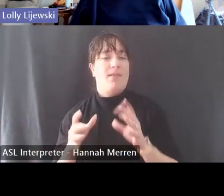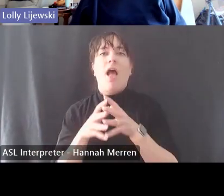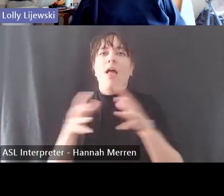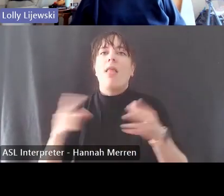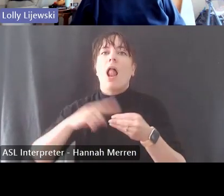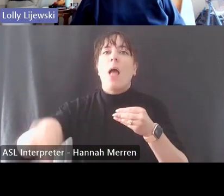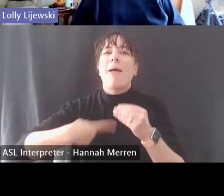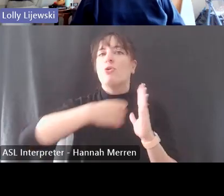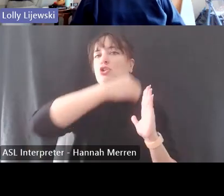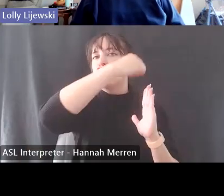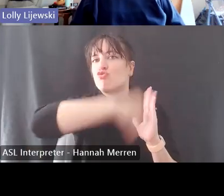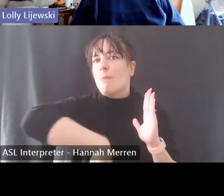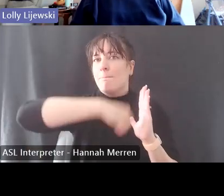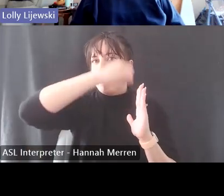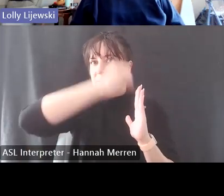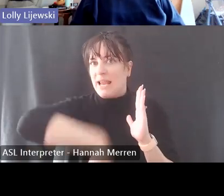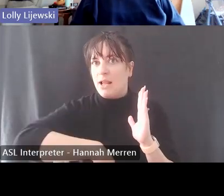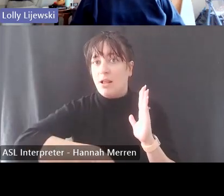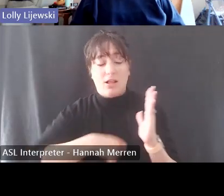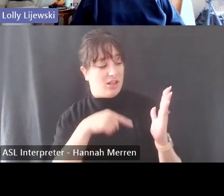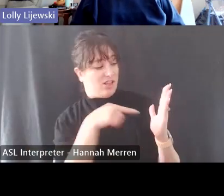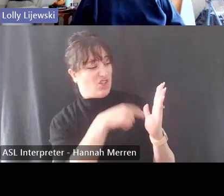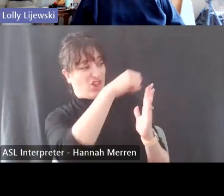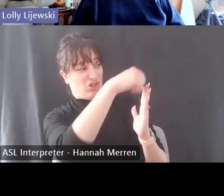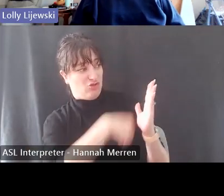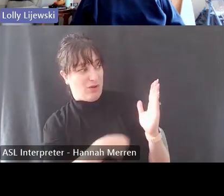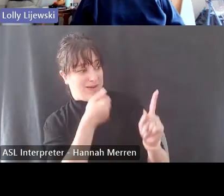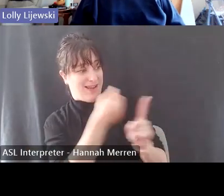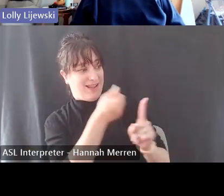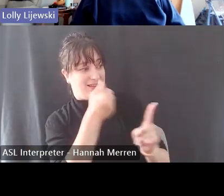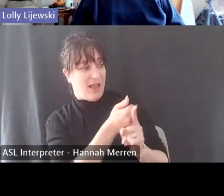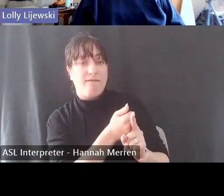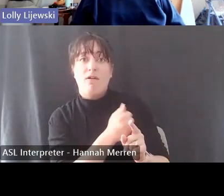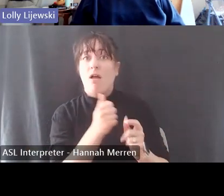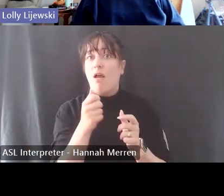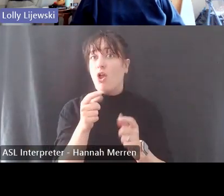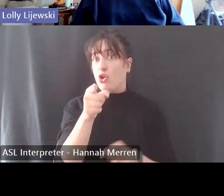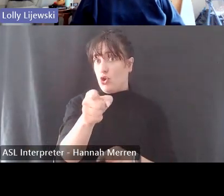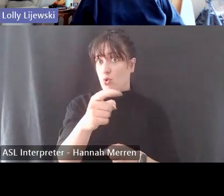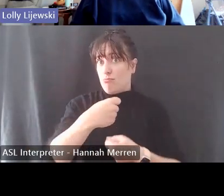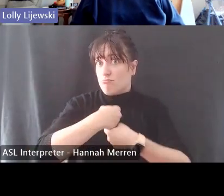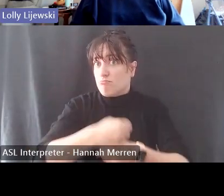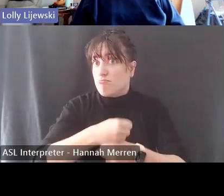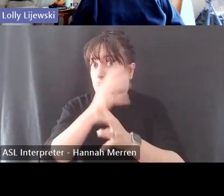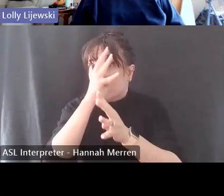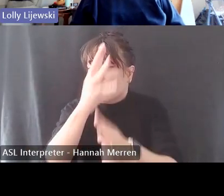or is this a off-the-shelf tool that Jason is customizing.